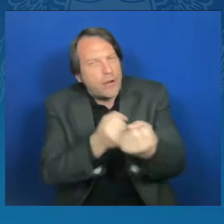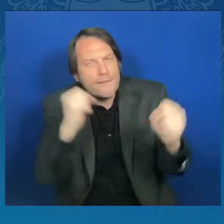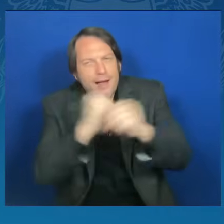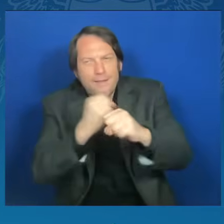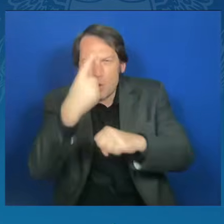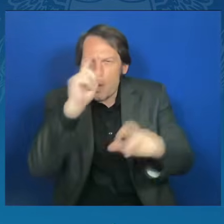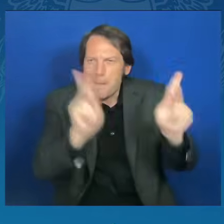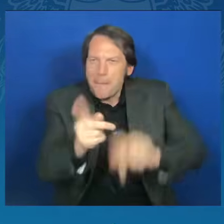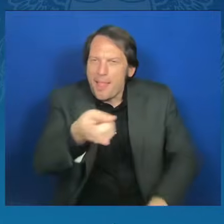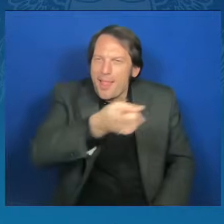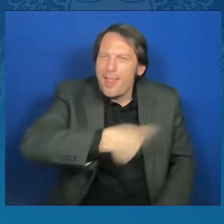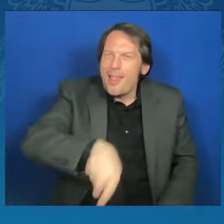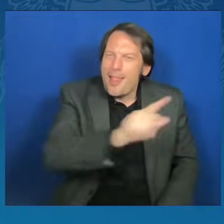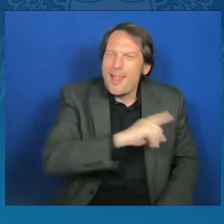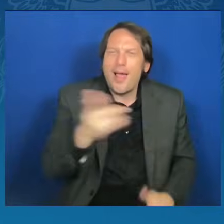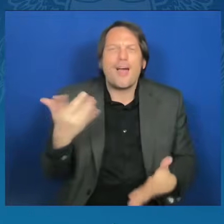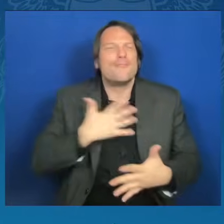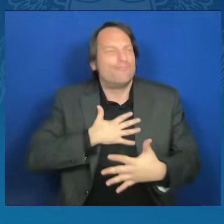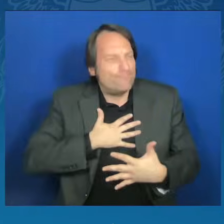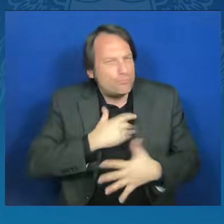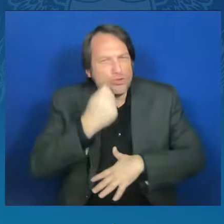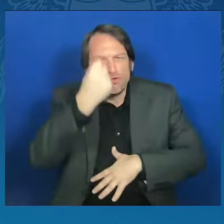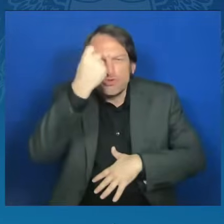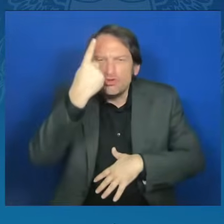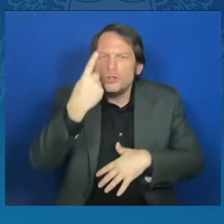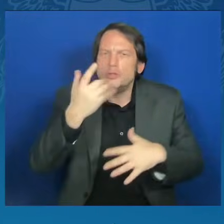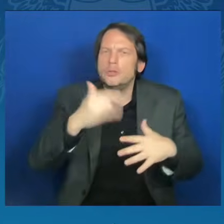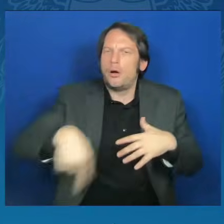between access to opportunity and growth.